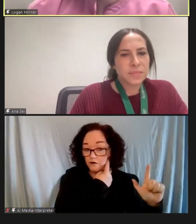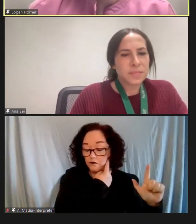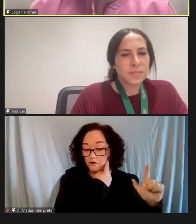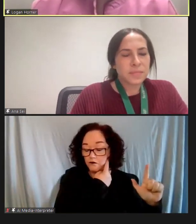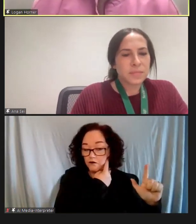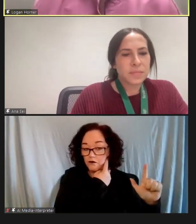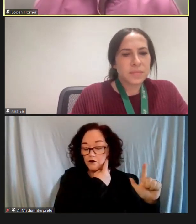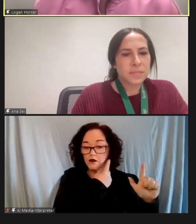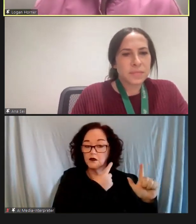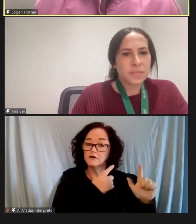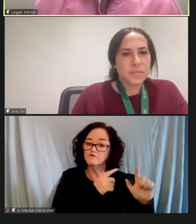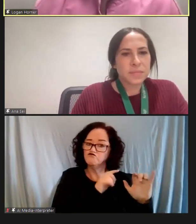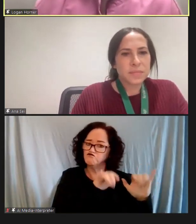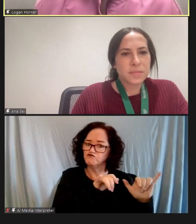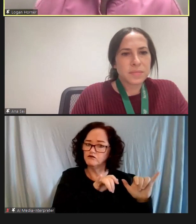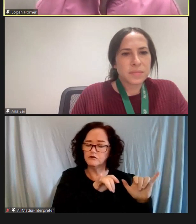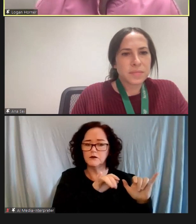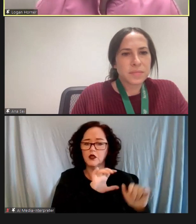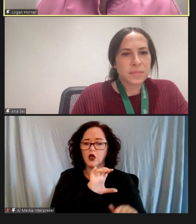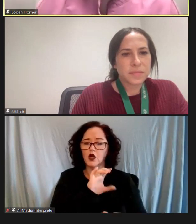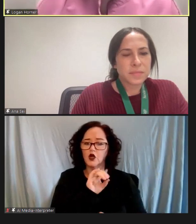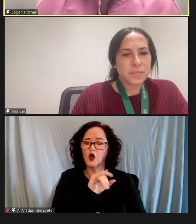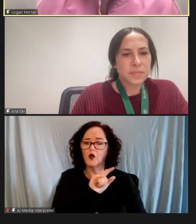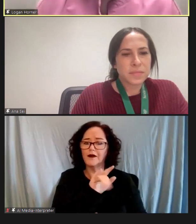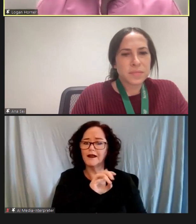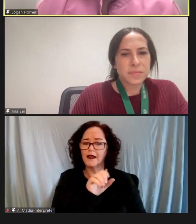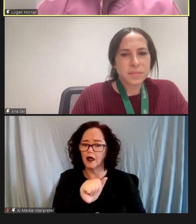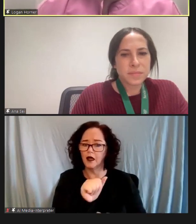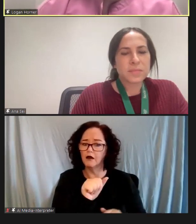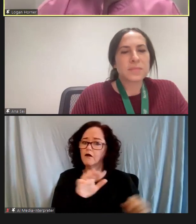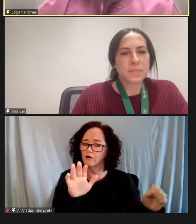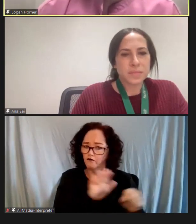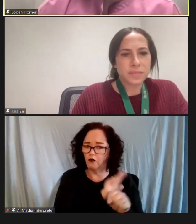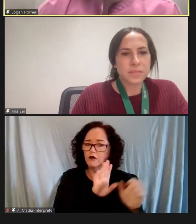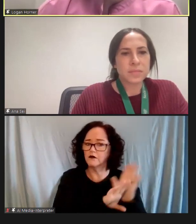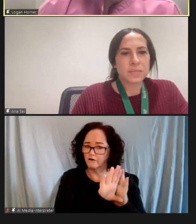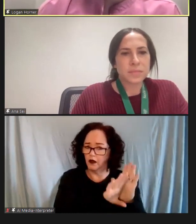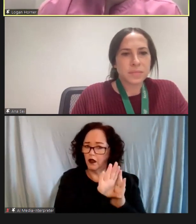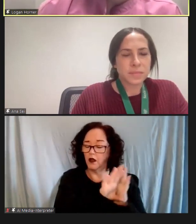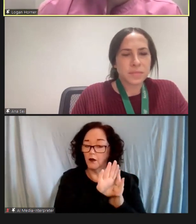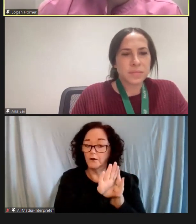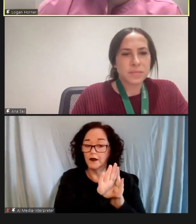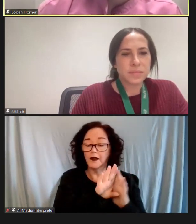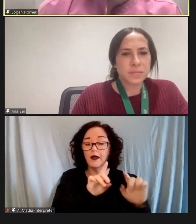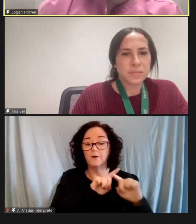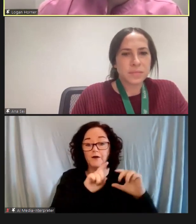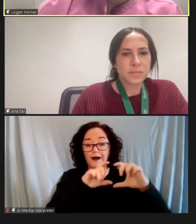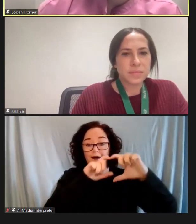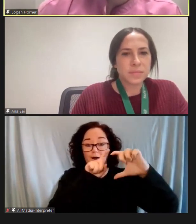but the C is fully formed it's there but